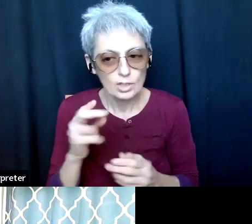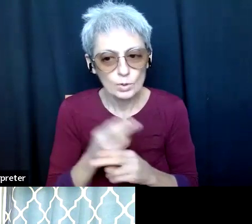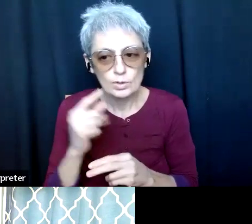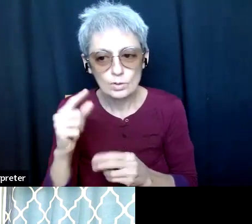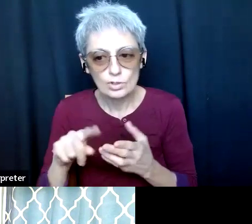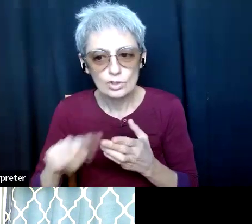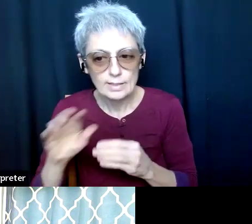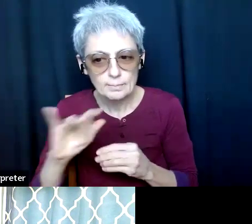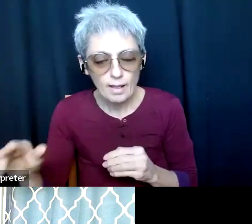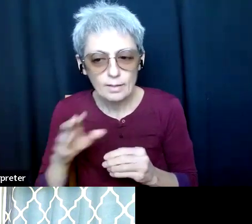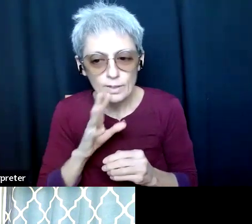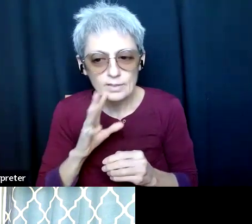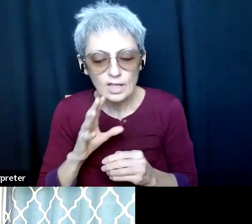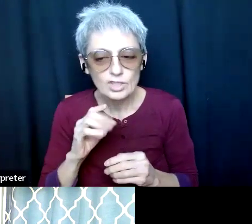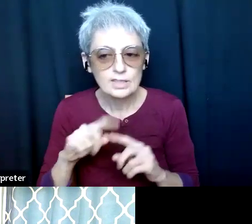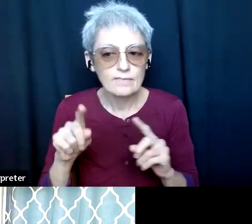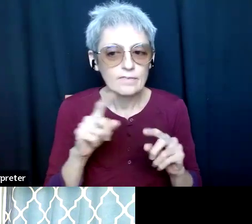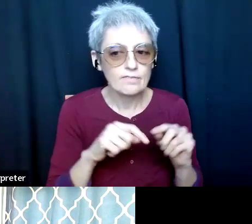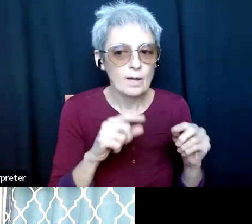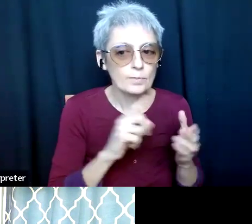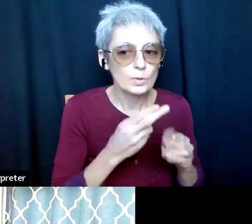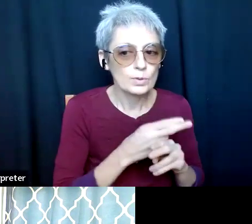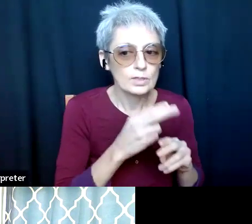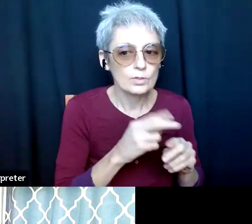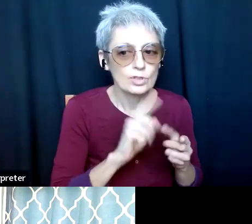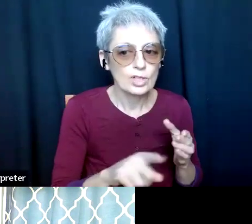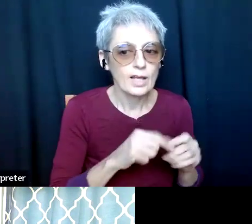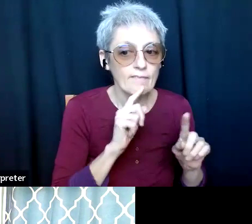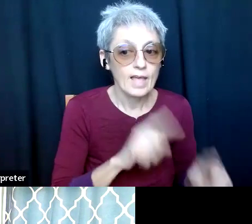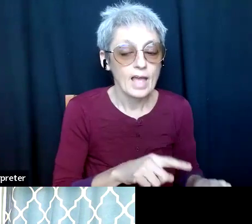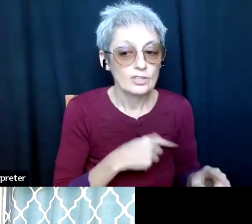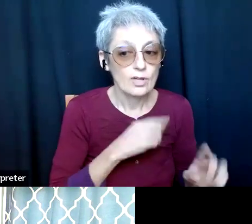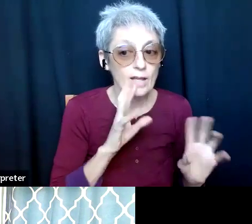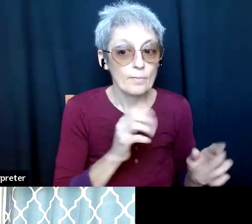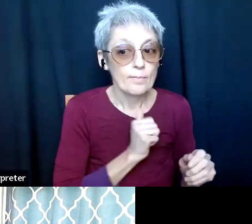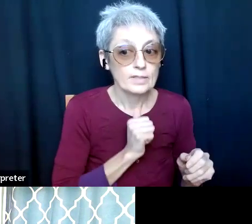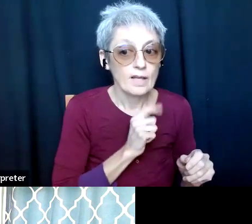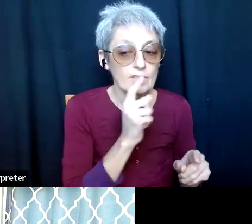need to think about distractors in a more practical way and usually distractors are abrupt and intense,